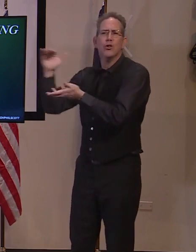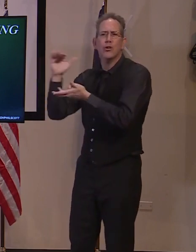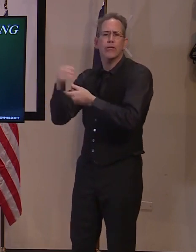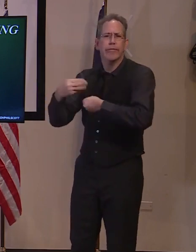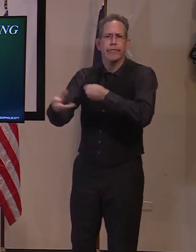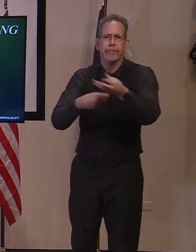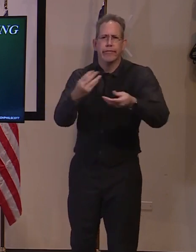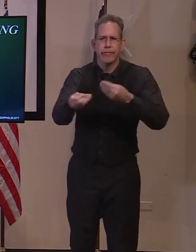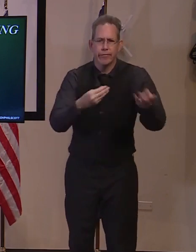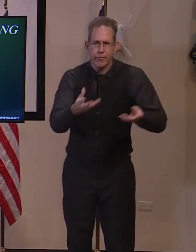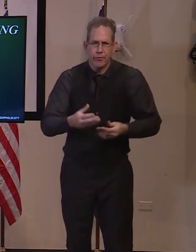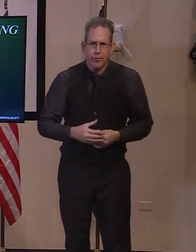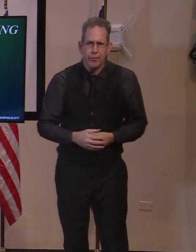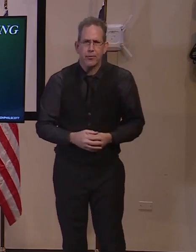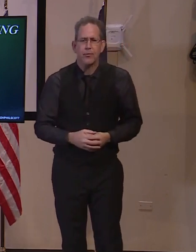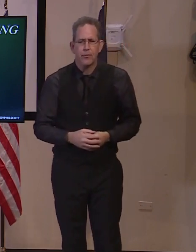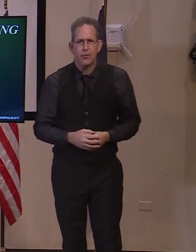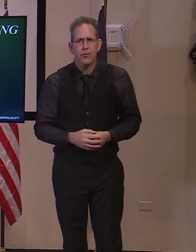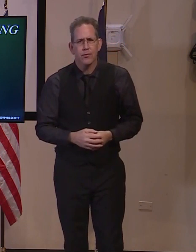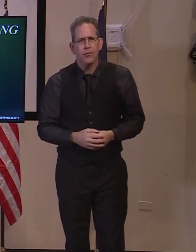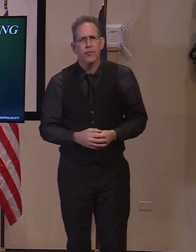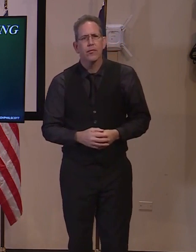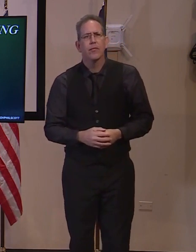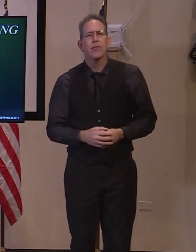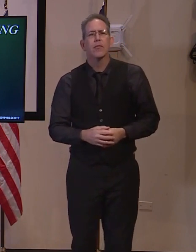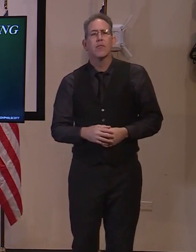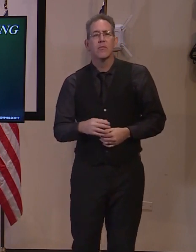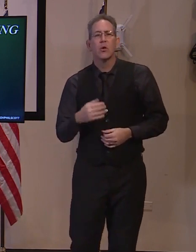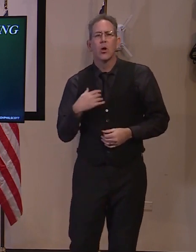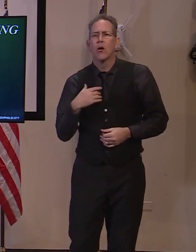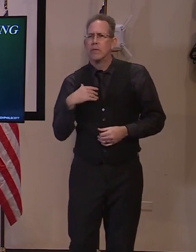suggesting for schools is that they conduct broader antigen testing before